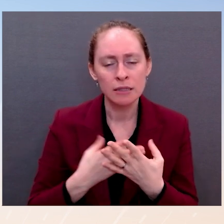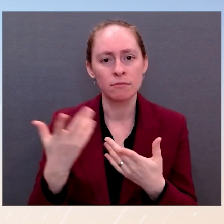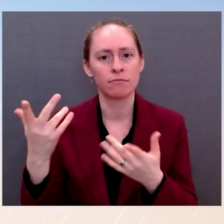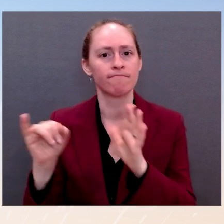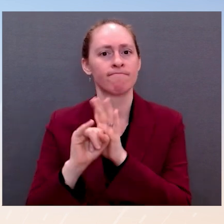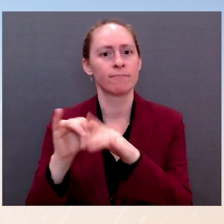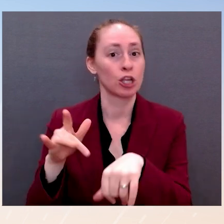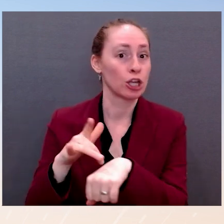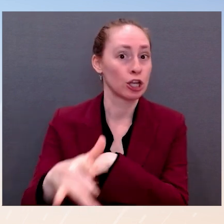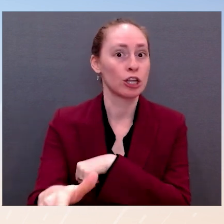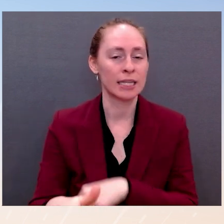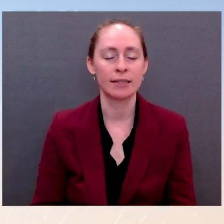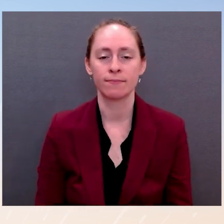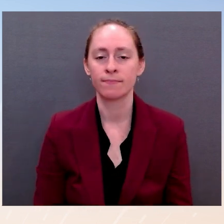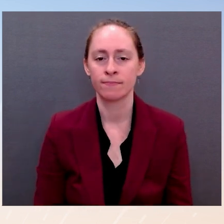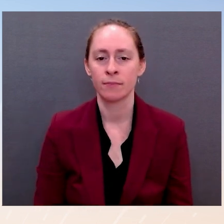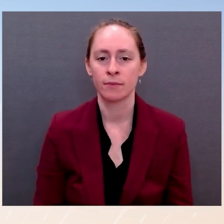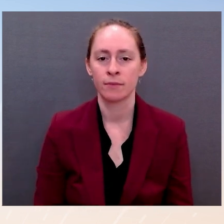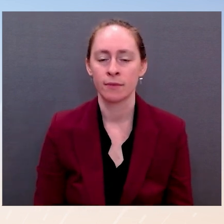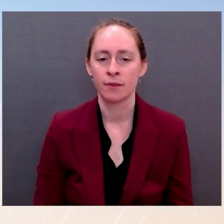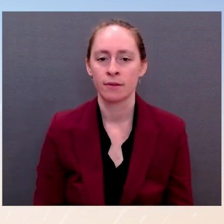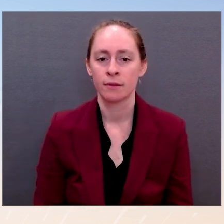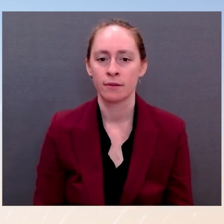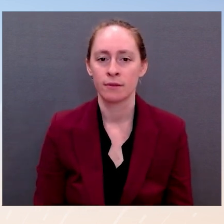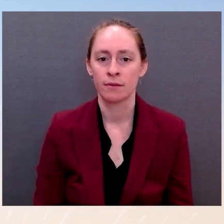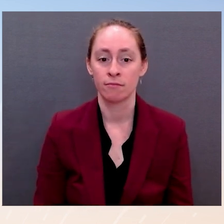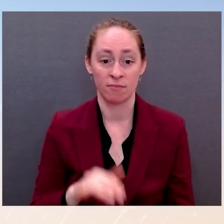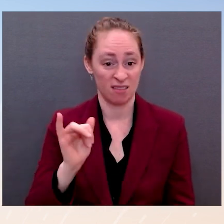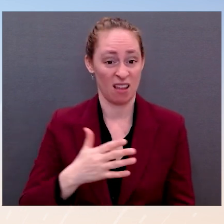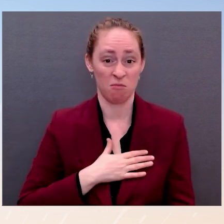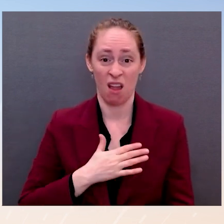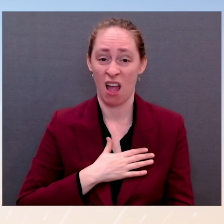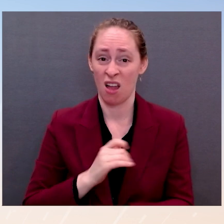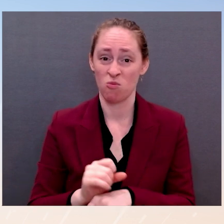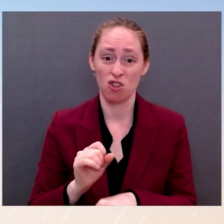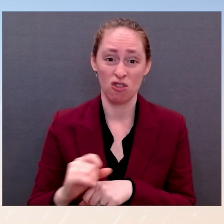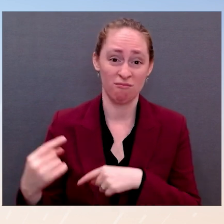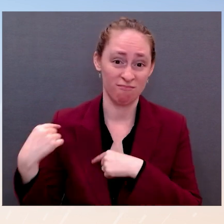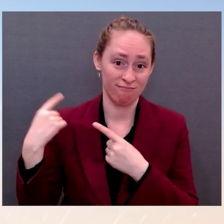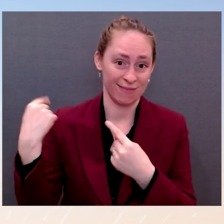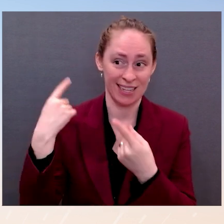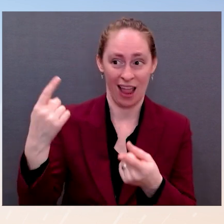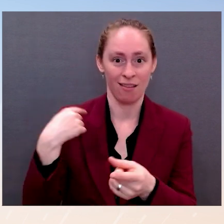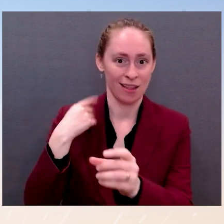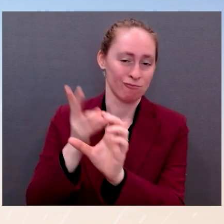And so that's really been at the cornerstone of the work since I had the pleasure and privilege